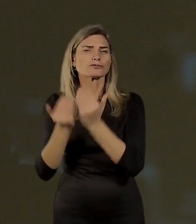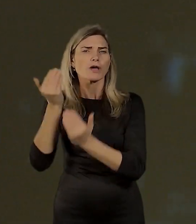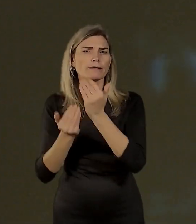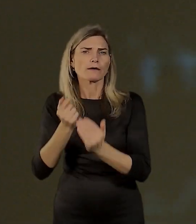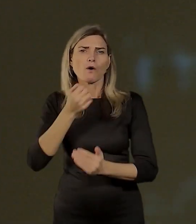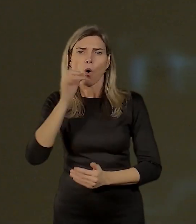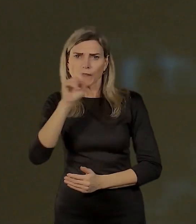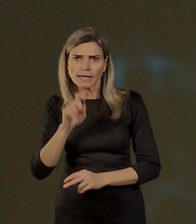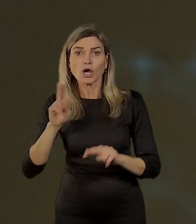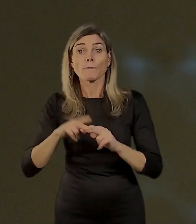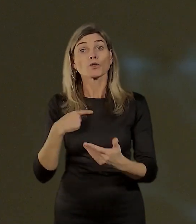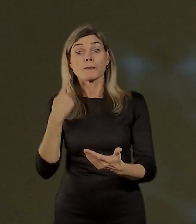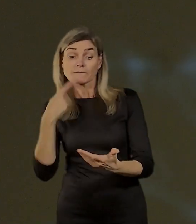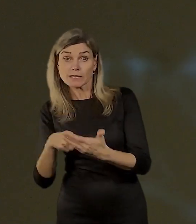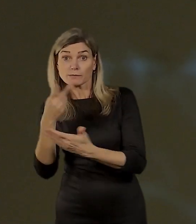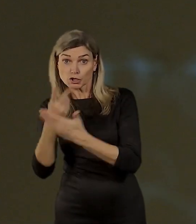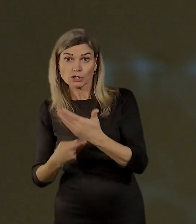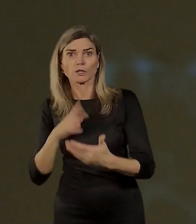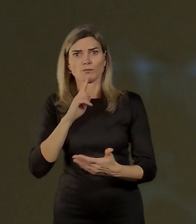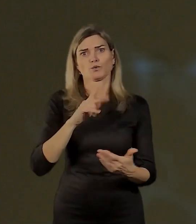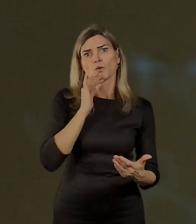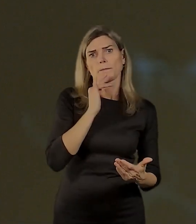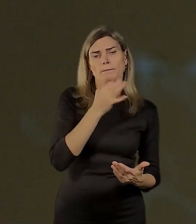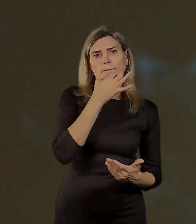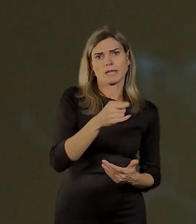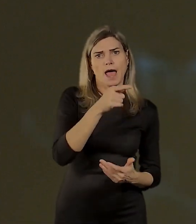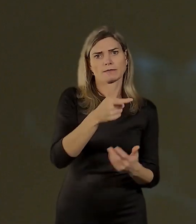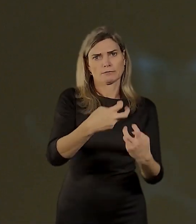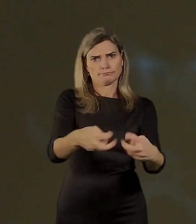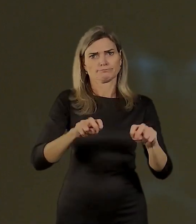of being able to raise your hand, get a microphone and ask questions right here live.